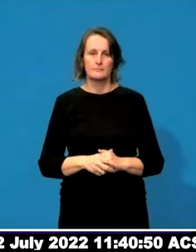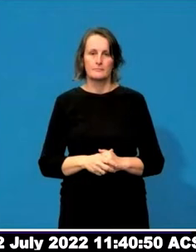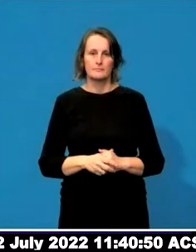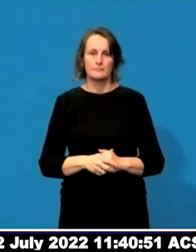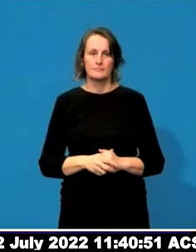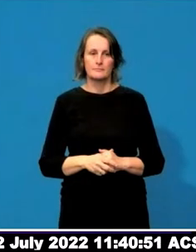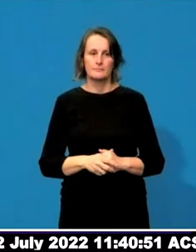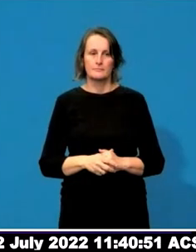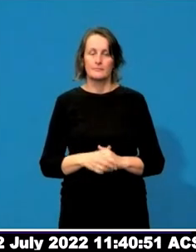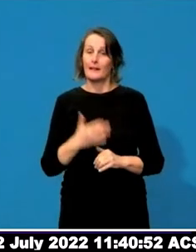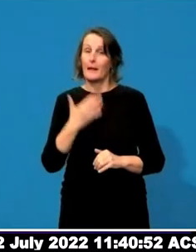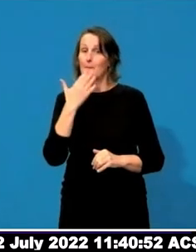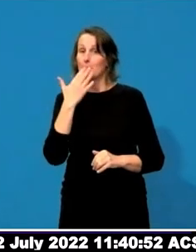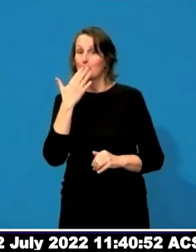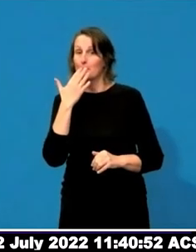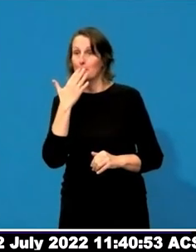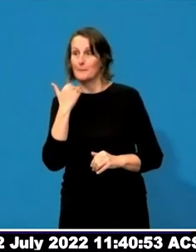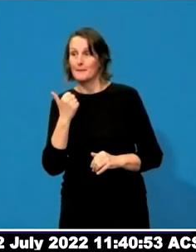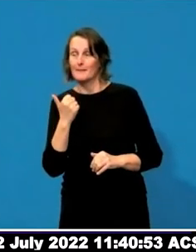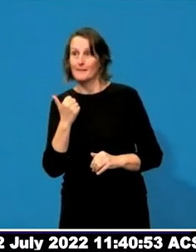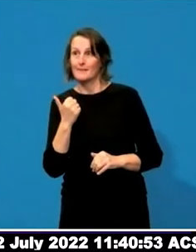on the solutions.